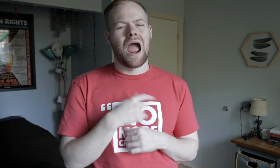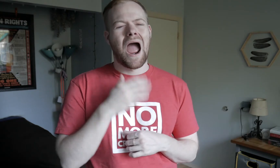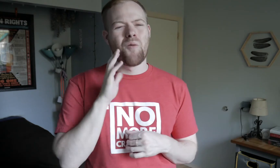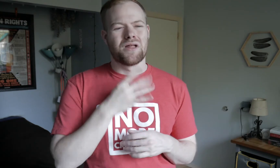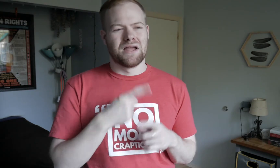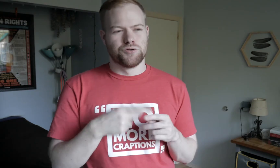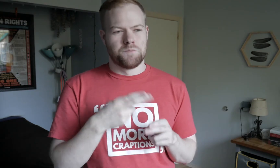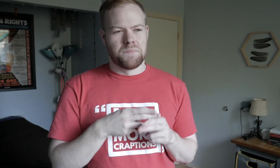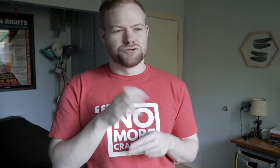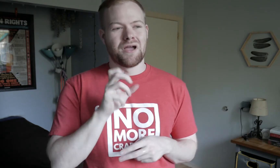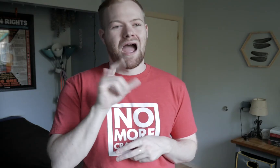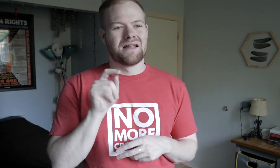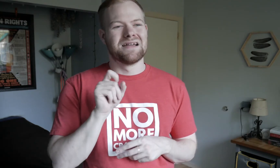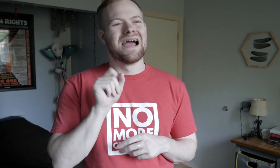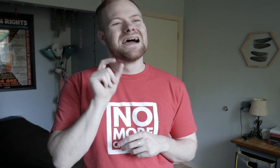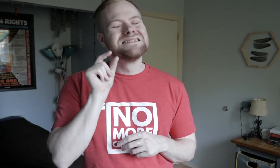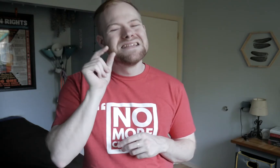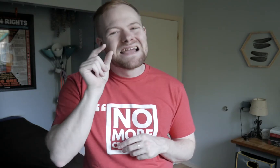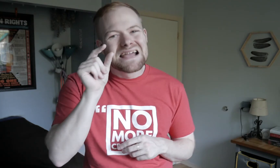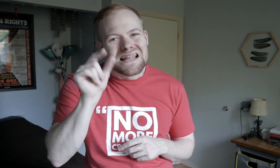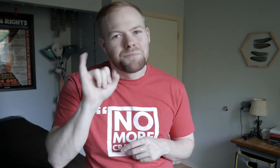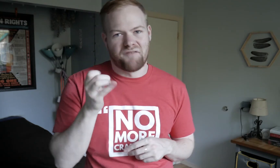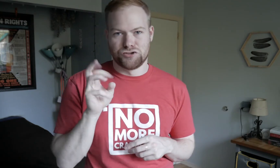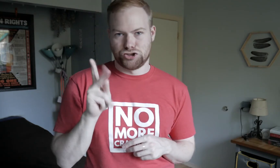I would like to mention, Elliott is a little bit of a jerk.